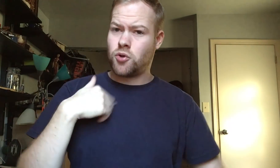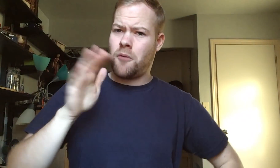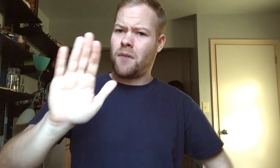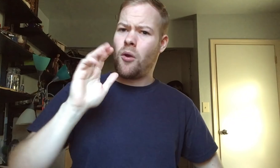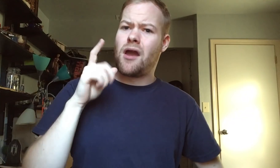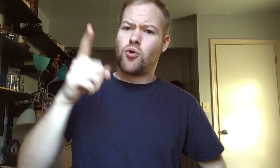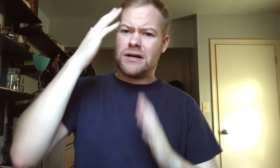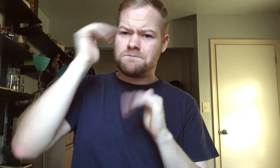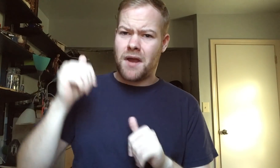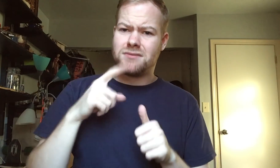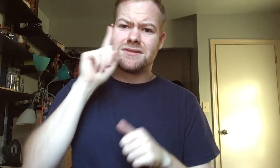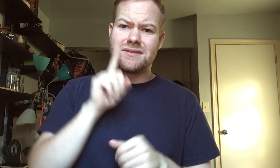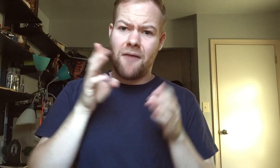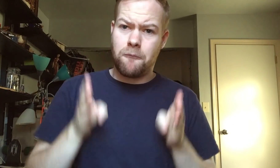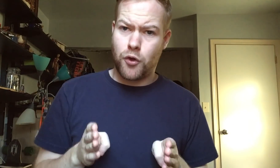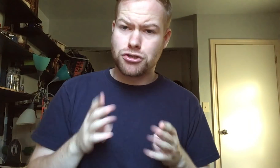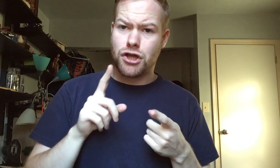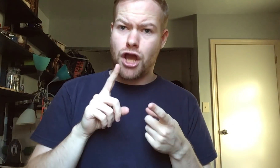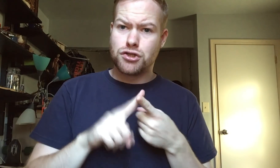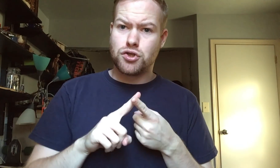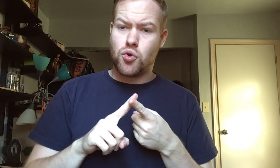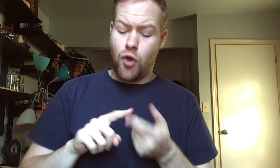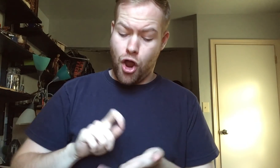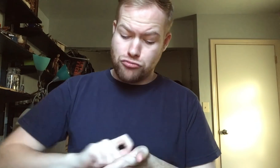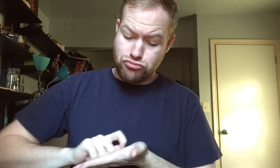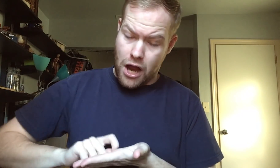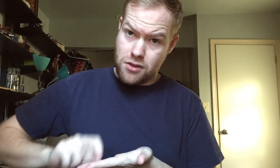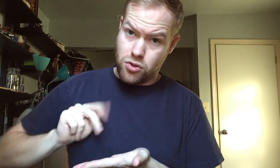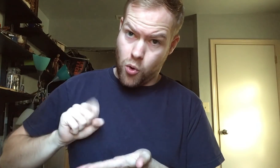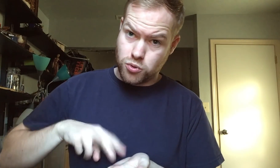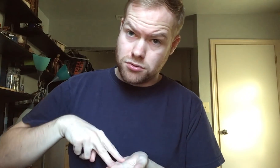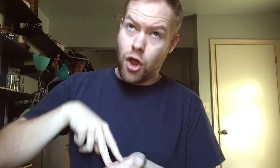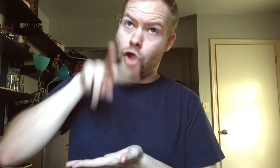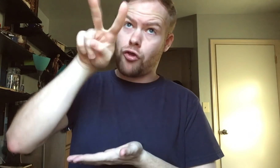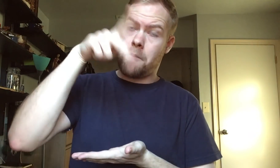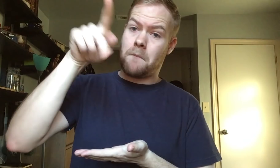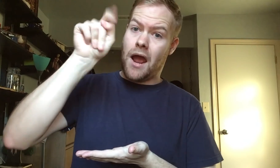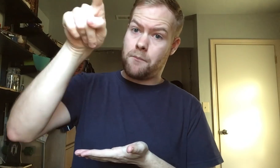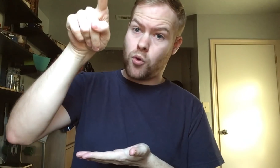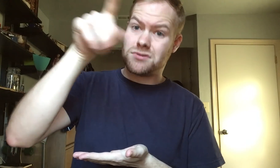So I’m like okay, so you expect the deaf person to write notes, look at the PowerPoint,